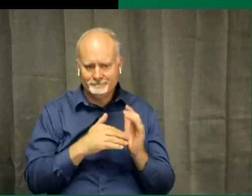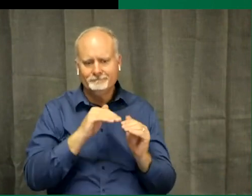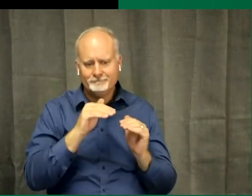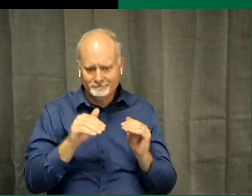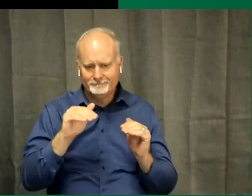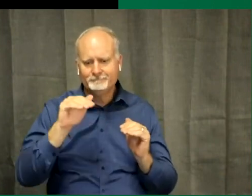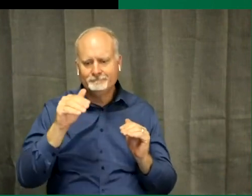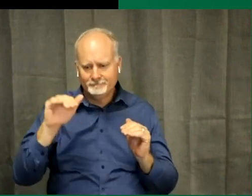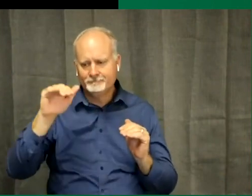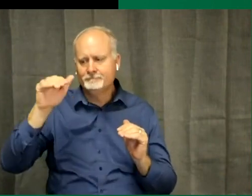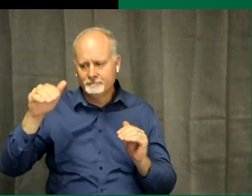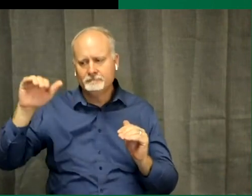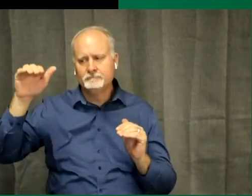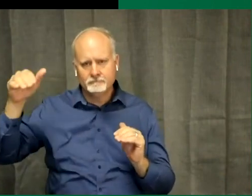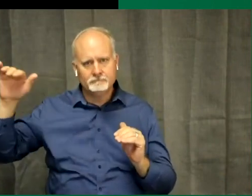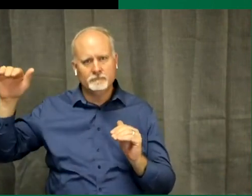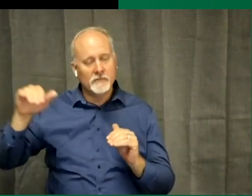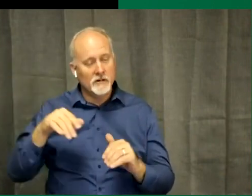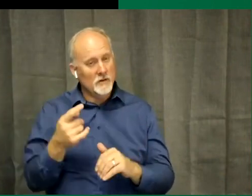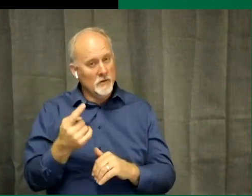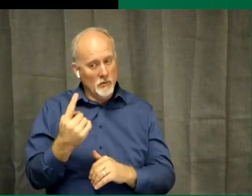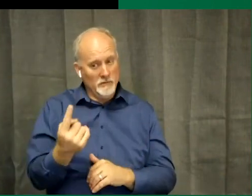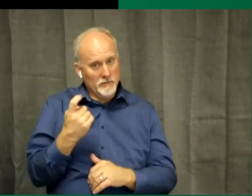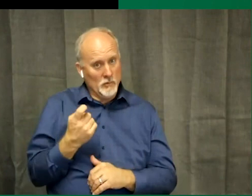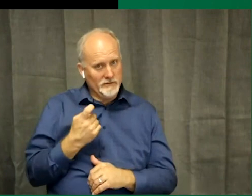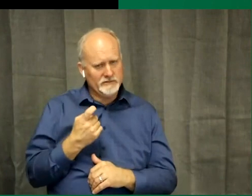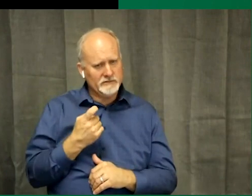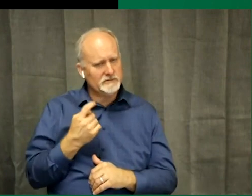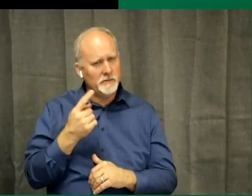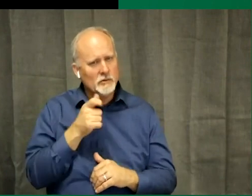the questions i thought that was very insightful was from somebody who had served in the army